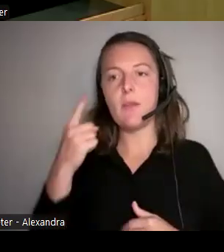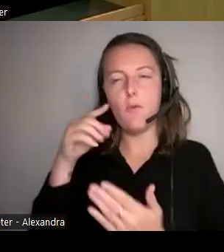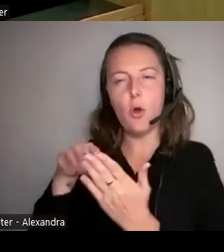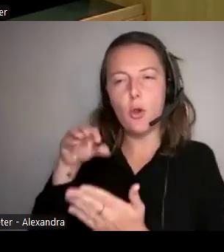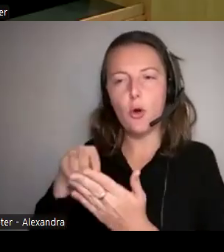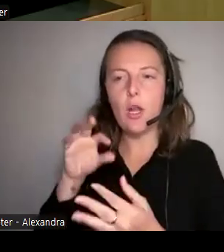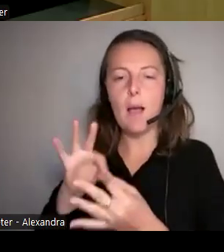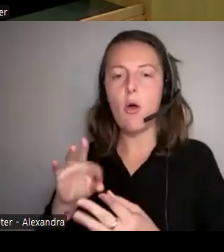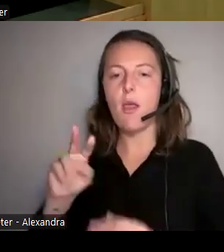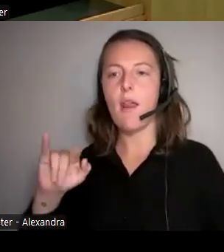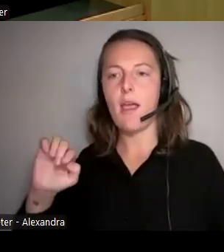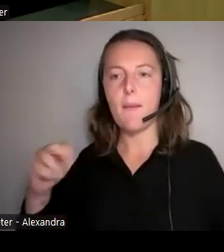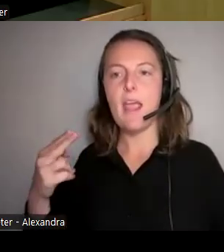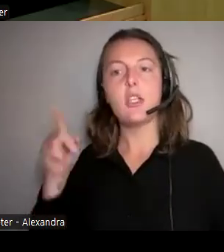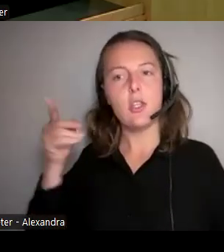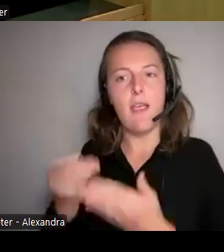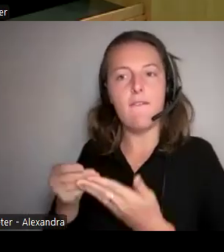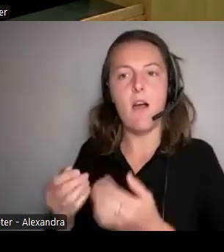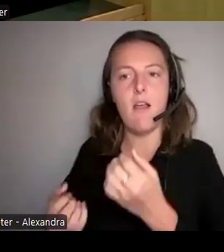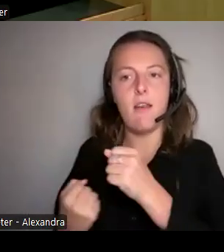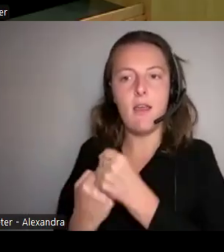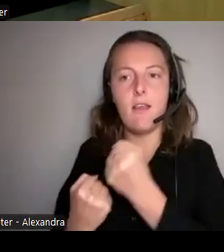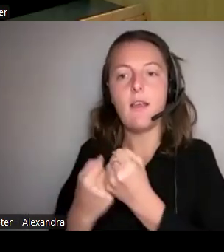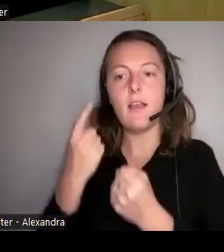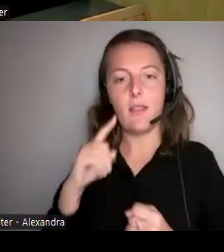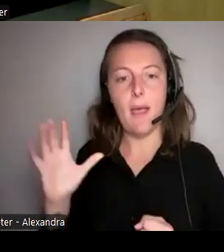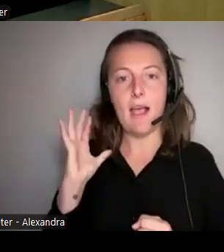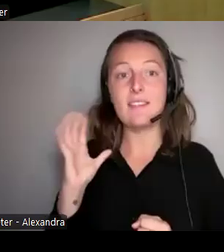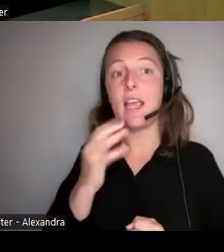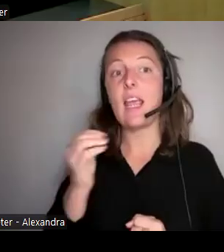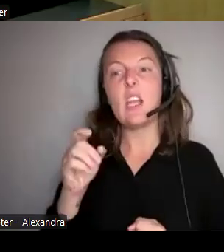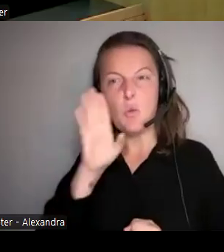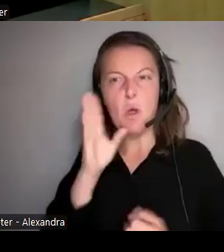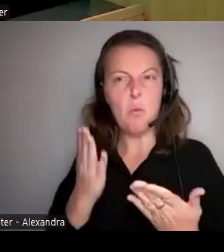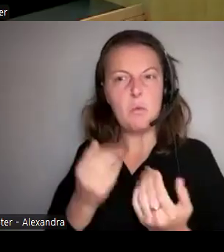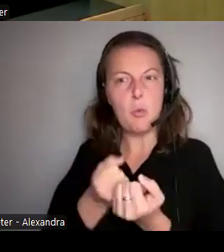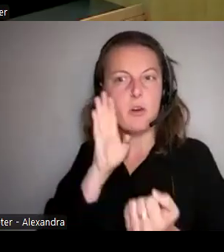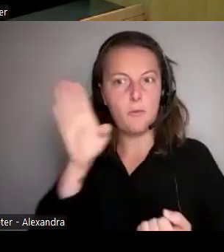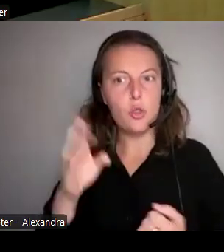funded in the past and what the institute should be supporting in the future. In order to better